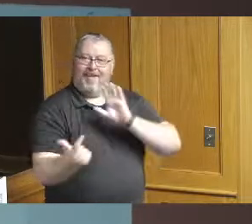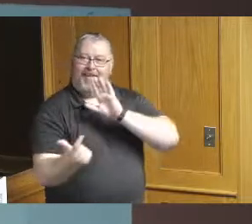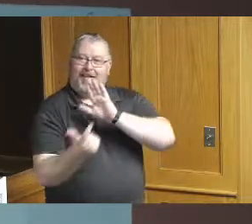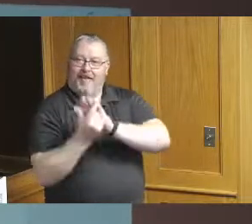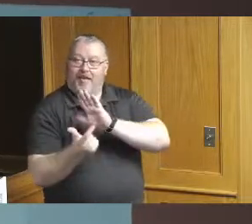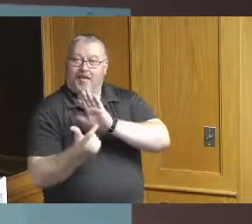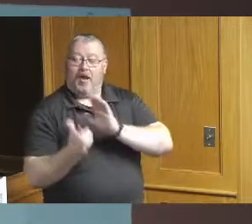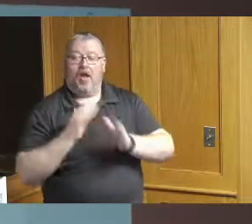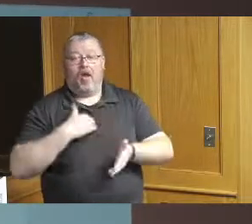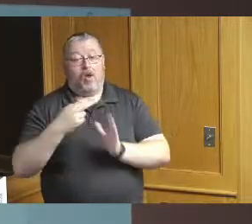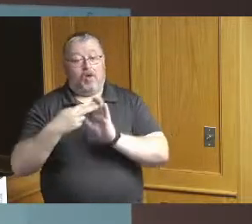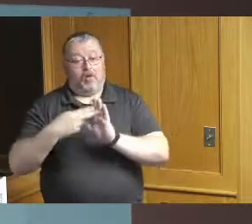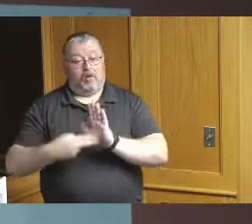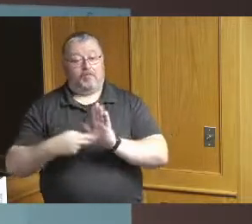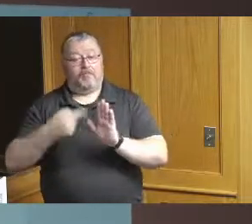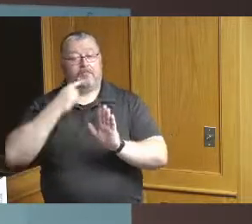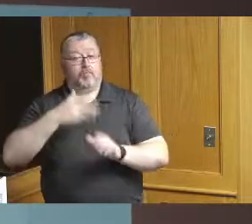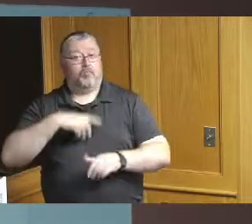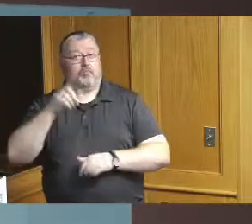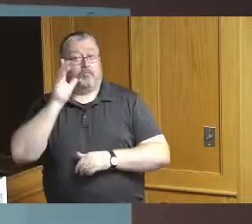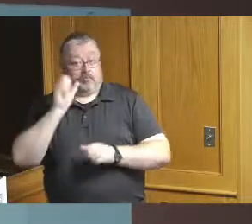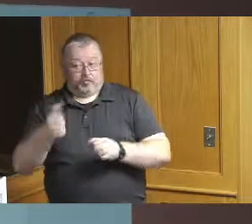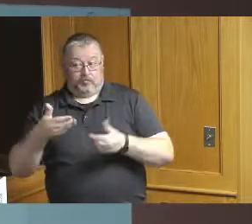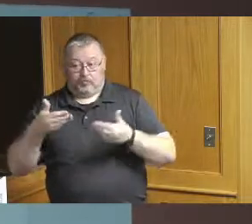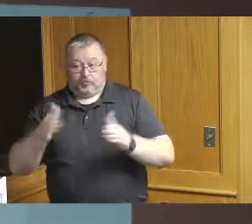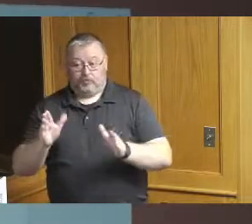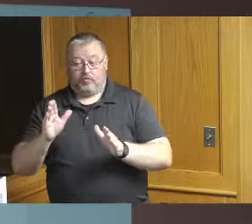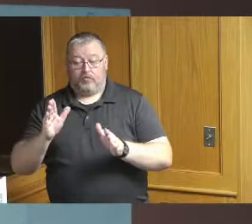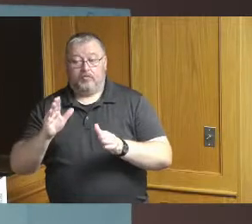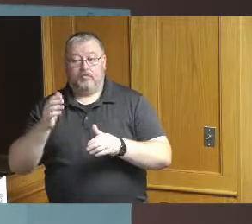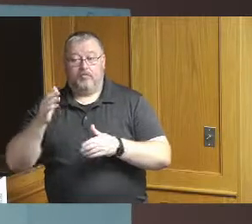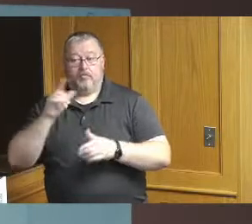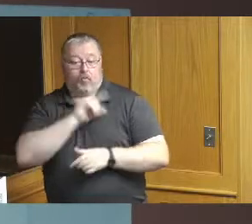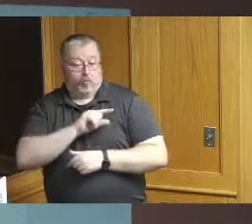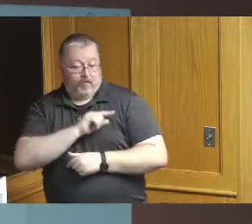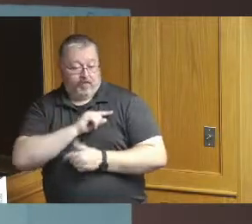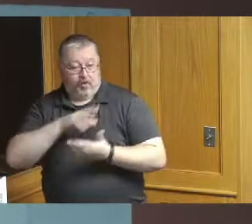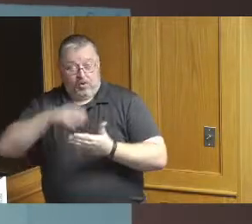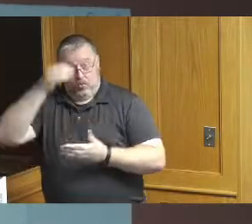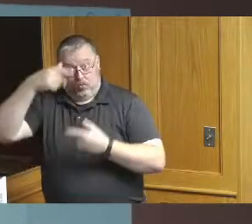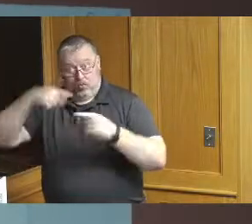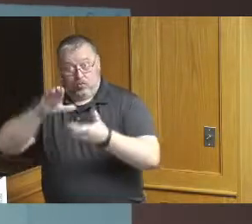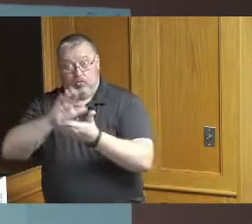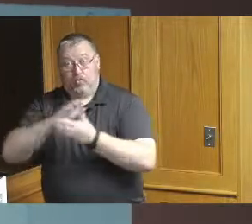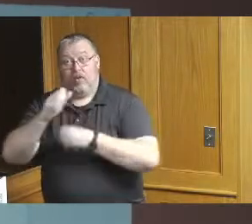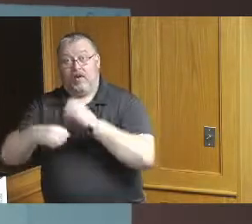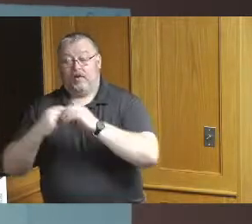contract states that we shall transport eligible students during the school year will provide